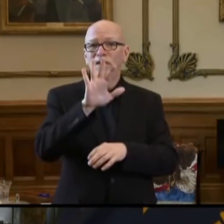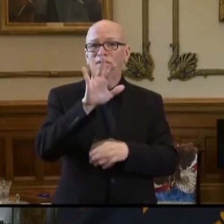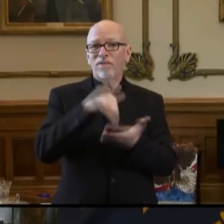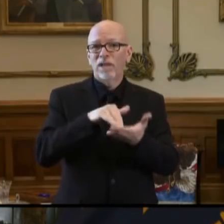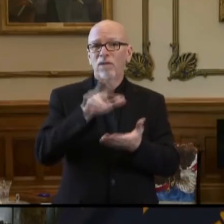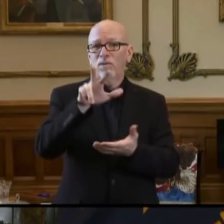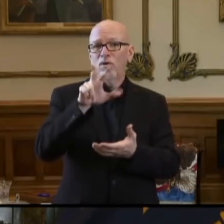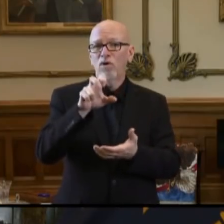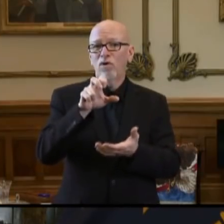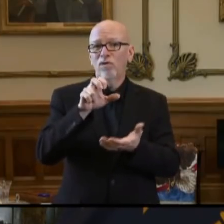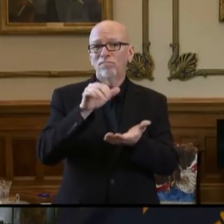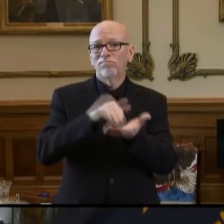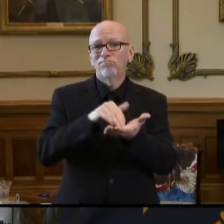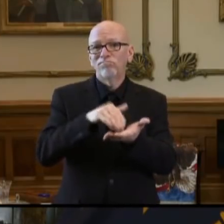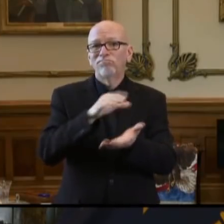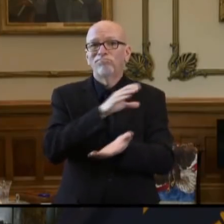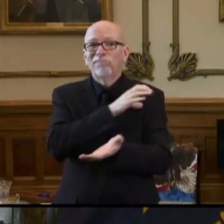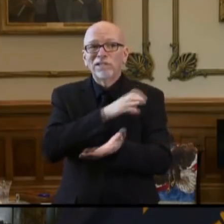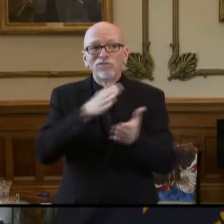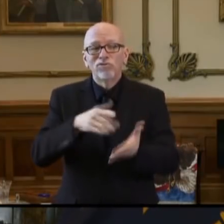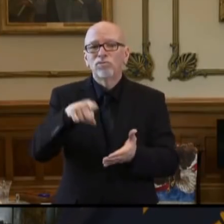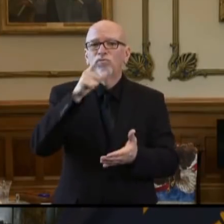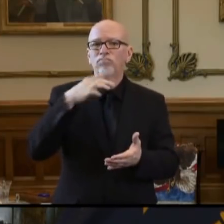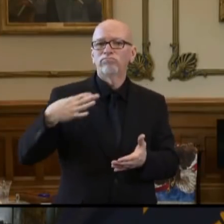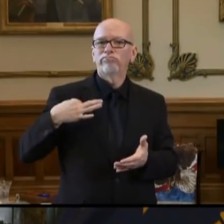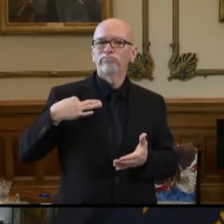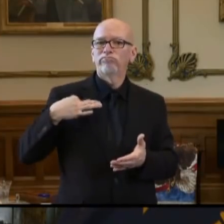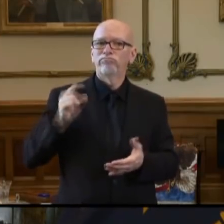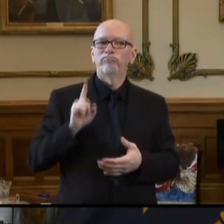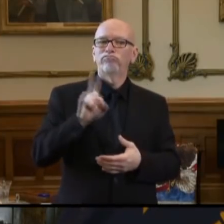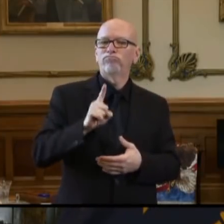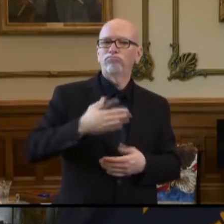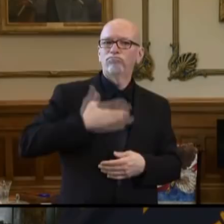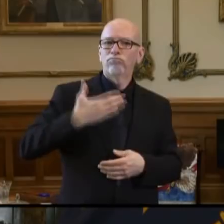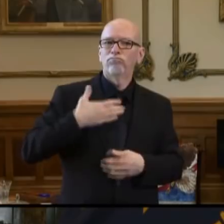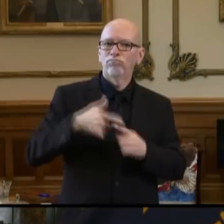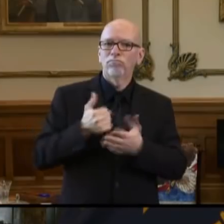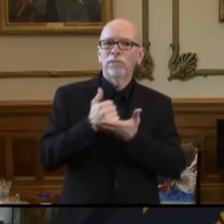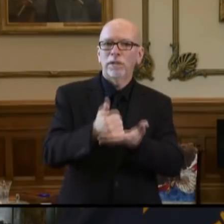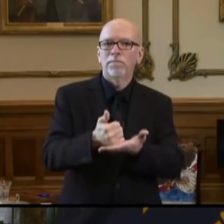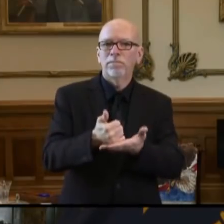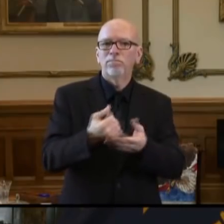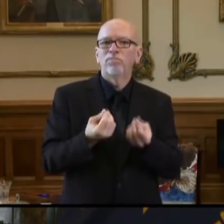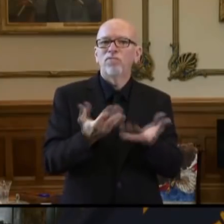RESPONSE TO THESE EFFORTS. AS OF THIS MORNING WE HAVE RECEIVED OVER 50 300 CLINICIANS